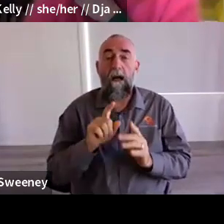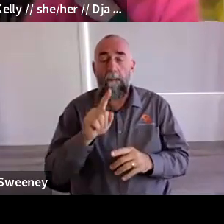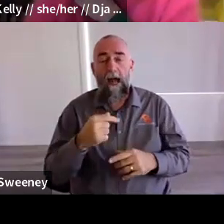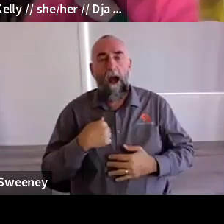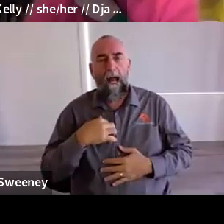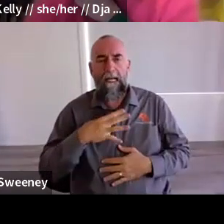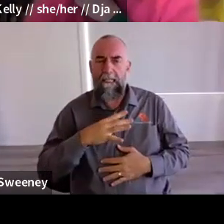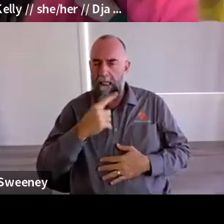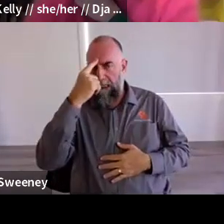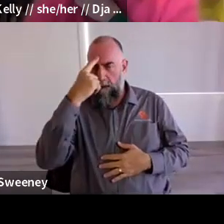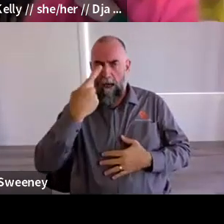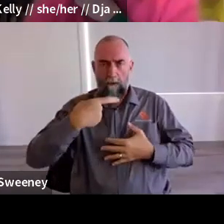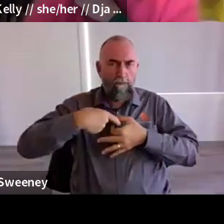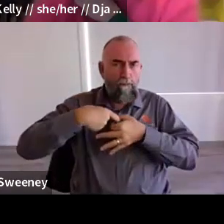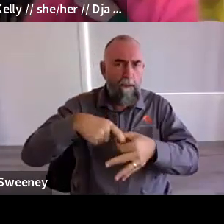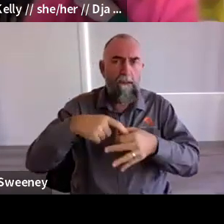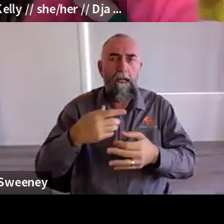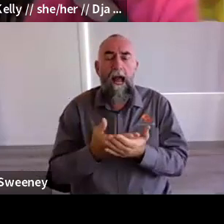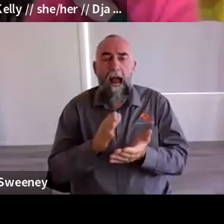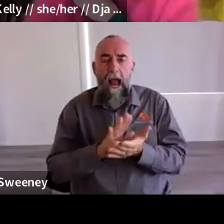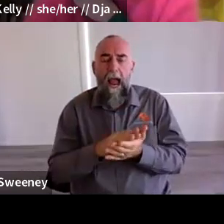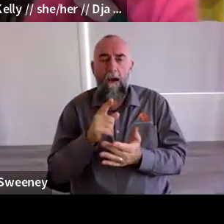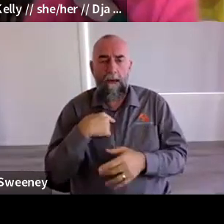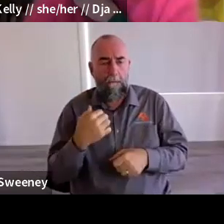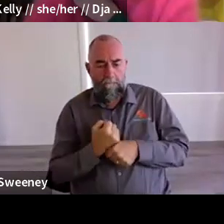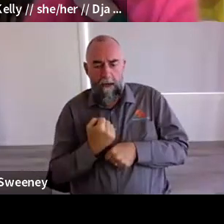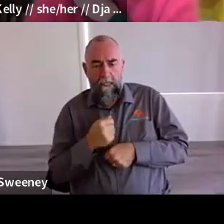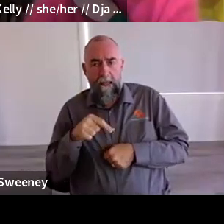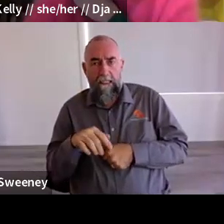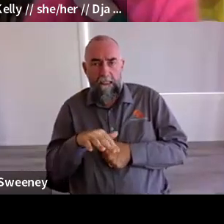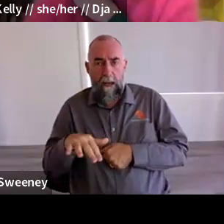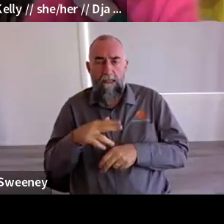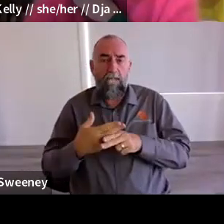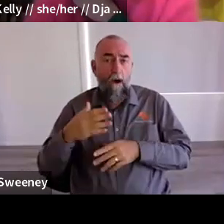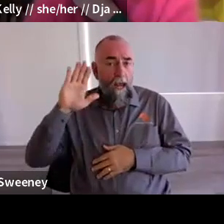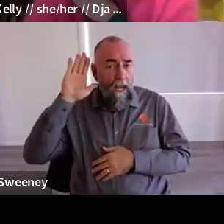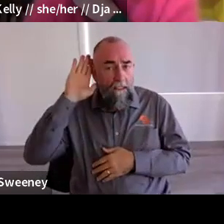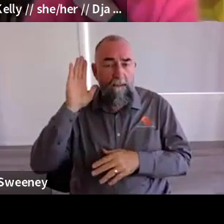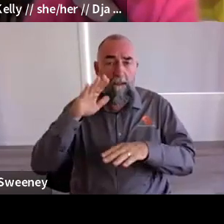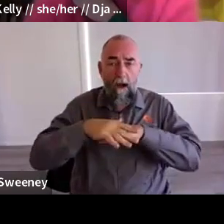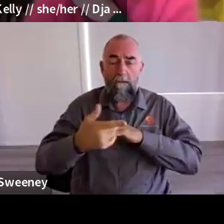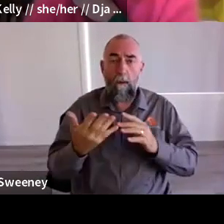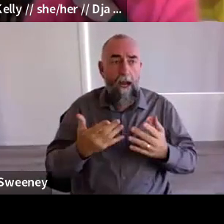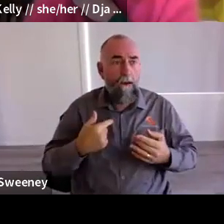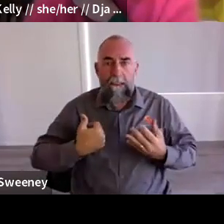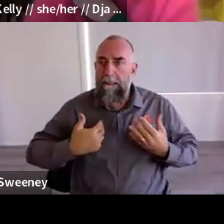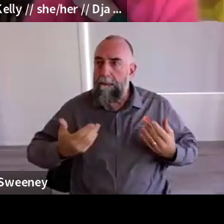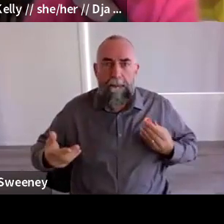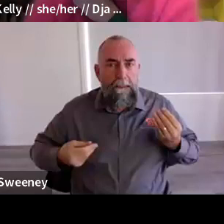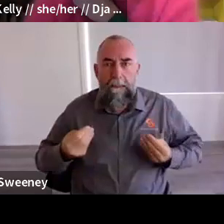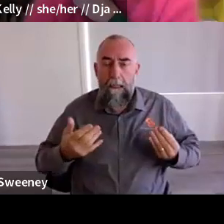tools of and re -- and resources, by creating collectives to assist each